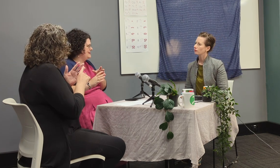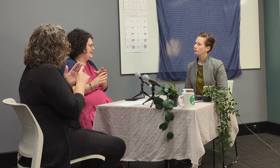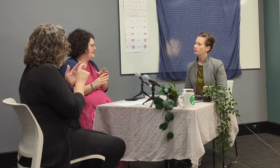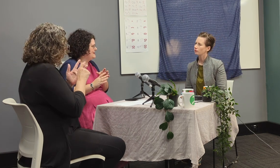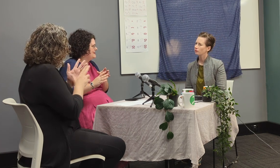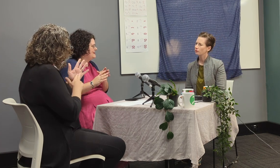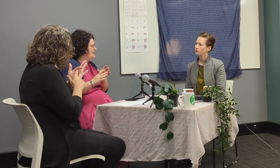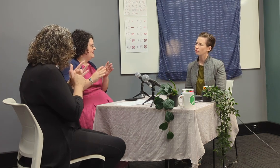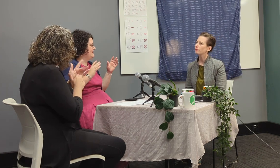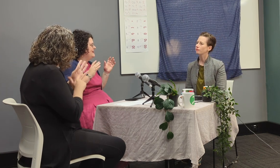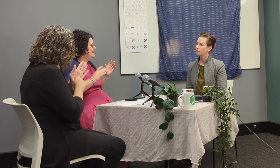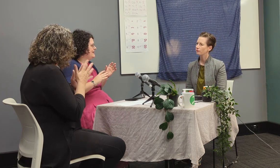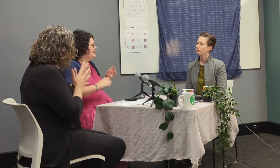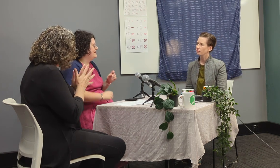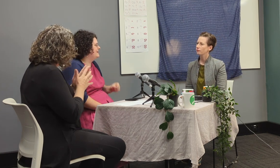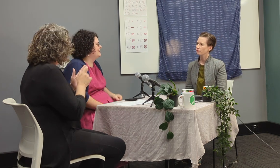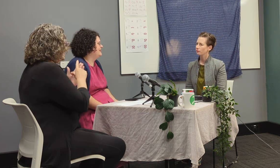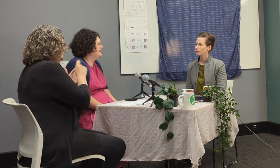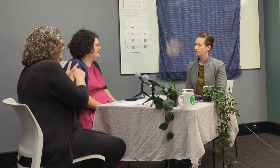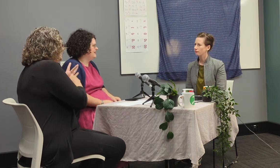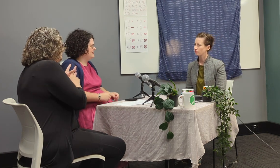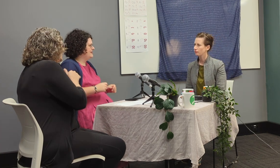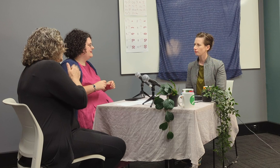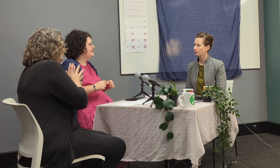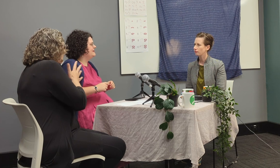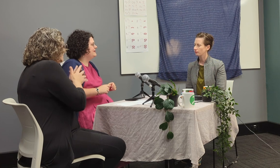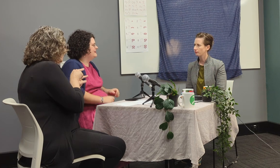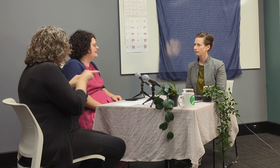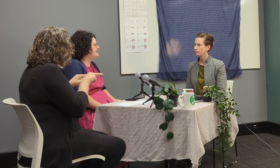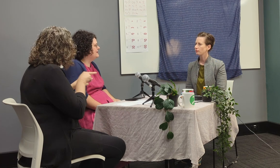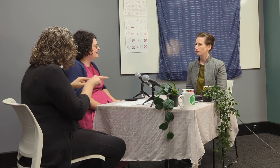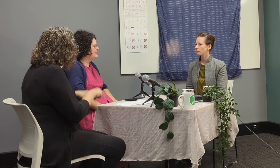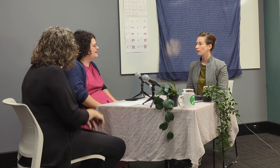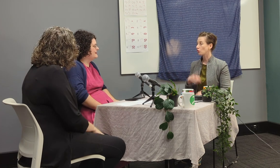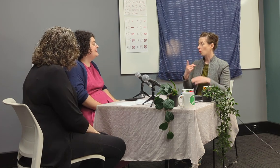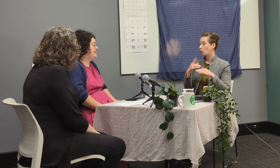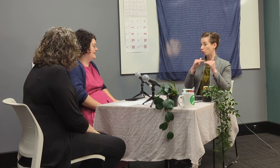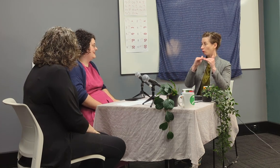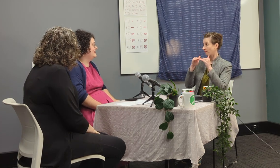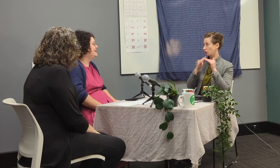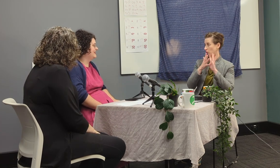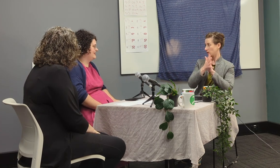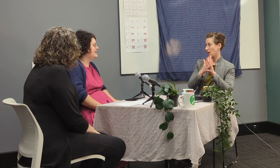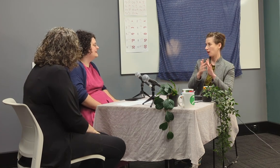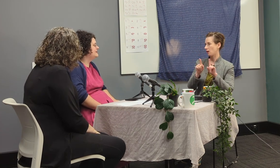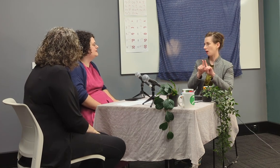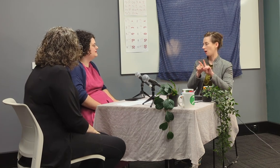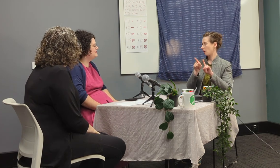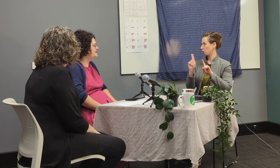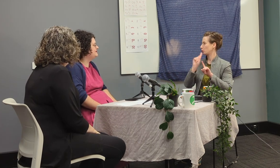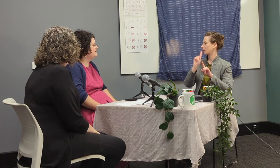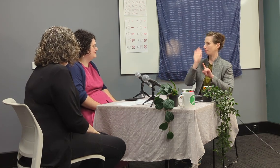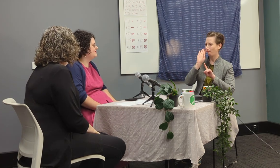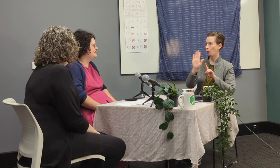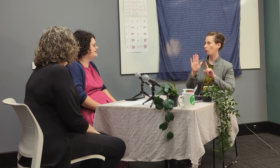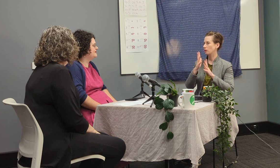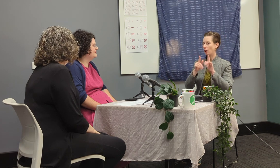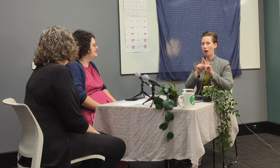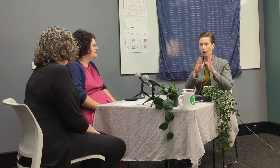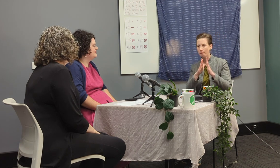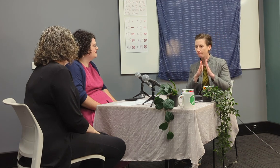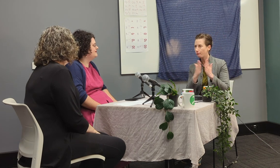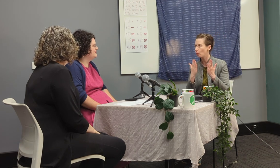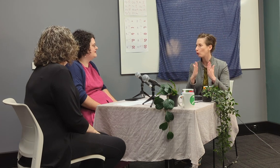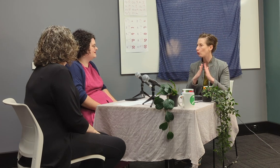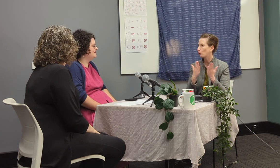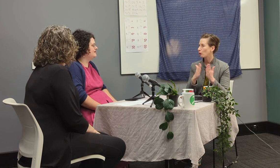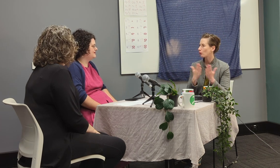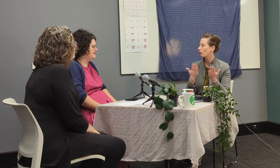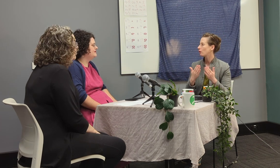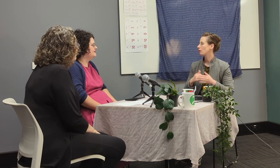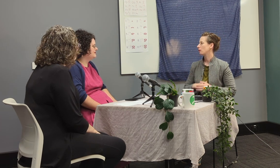H: So, conventional signs are those signs, as you mentioned before, things like “book,”